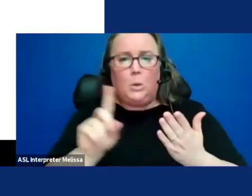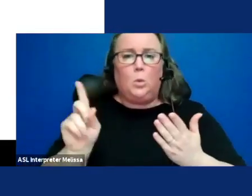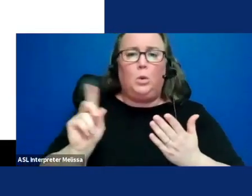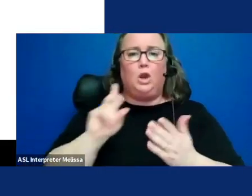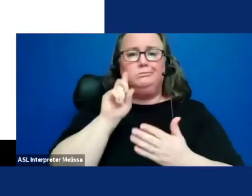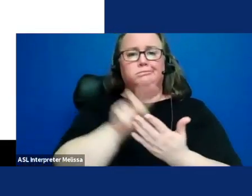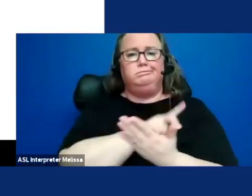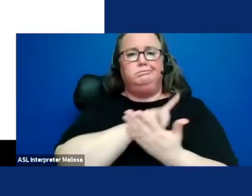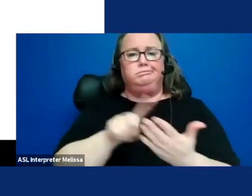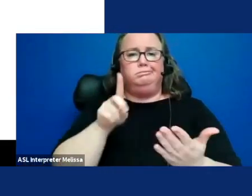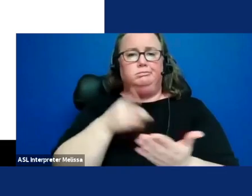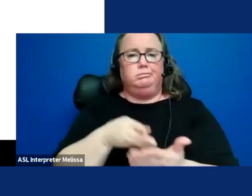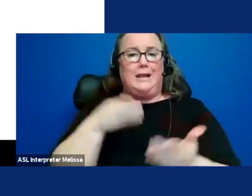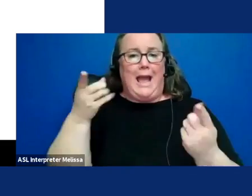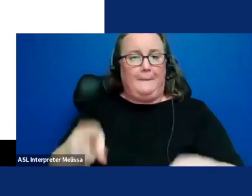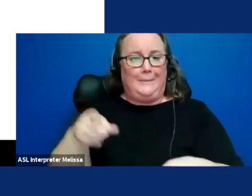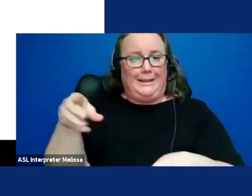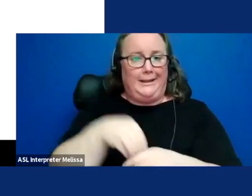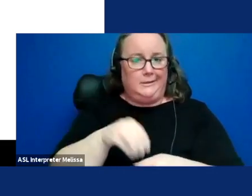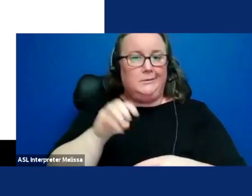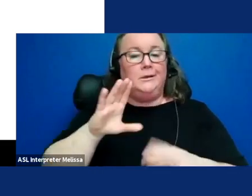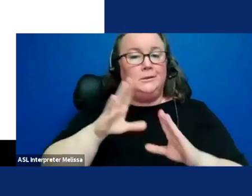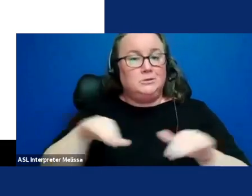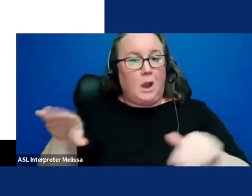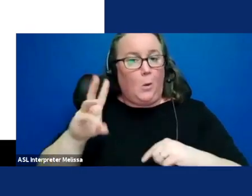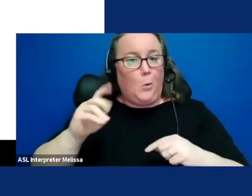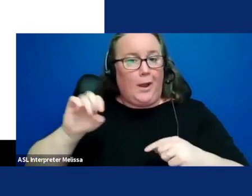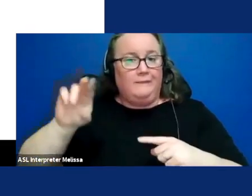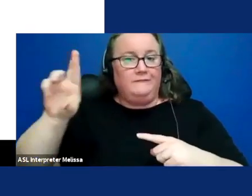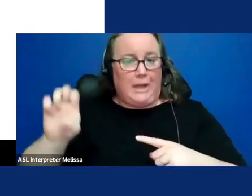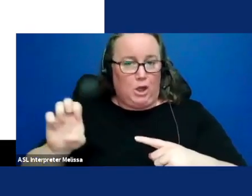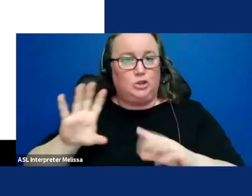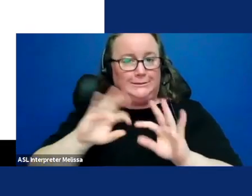So maybe your complaint will be heard by the DOJ and HHS.